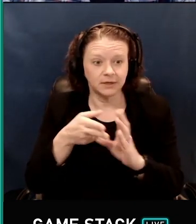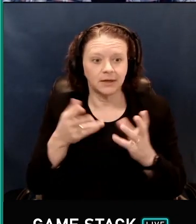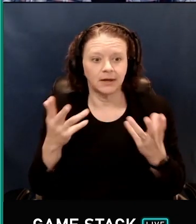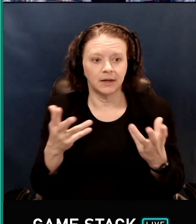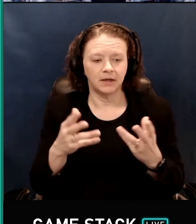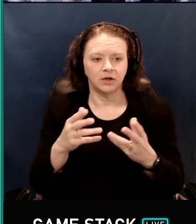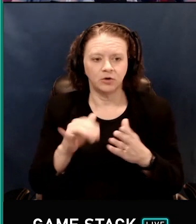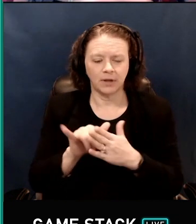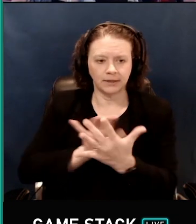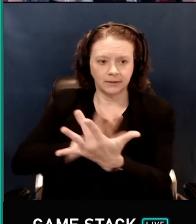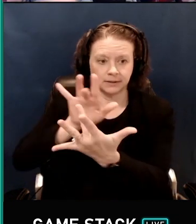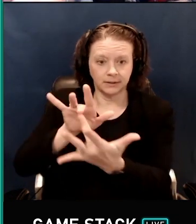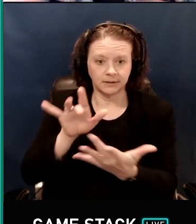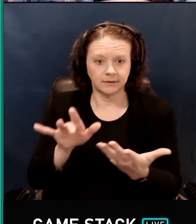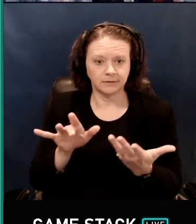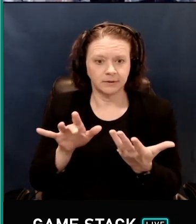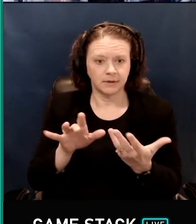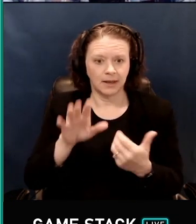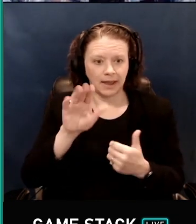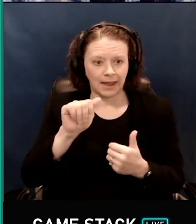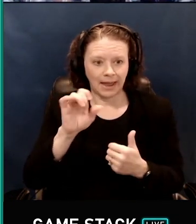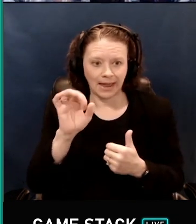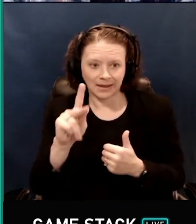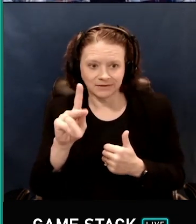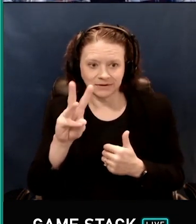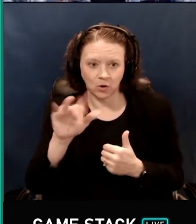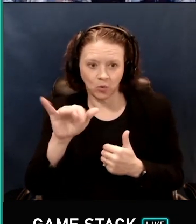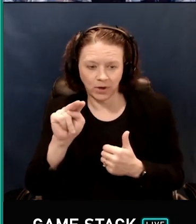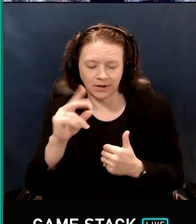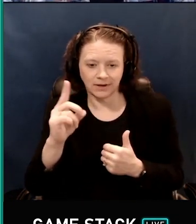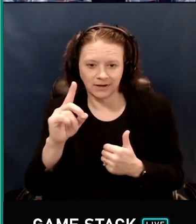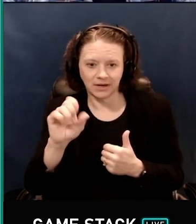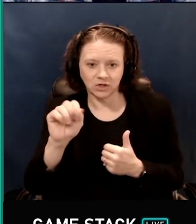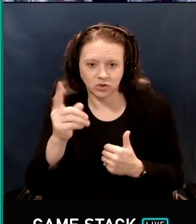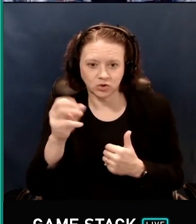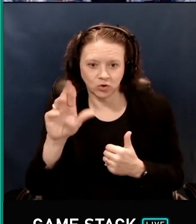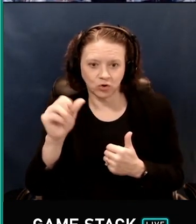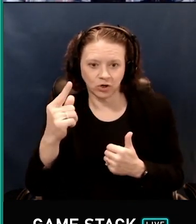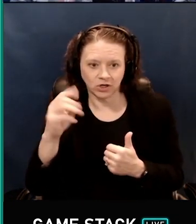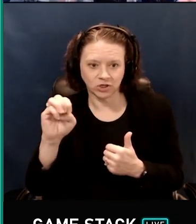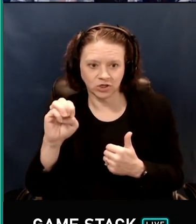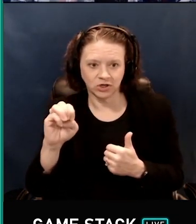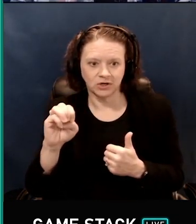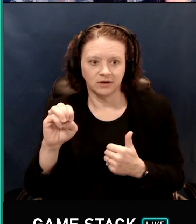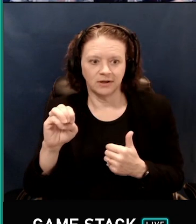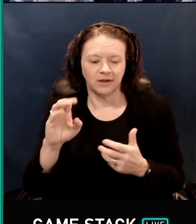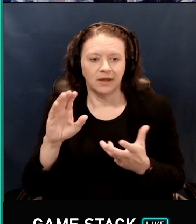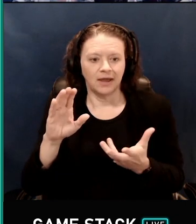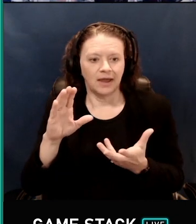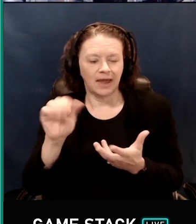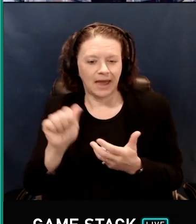Pretty easy to remember. AskWinDStorage, with your name, email and studio name if you're interested in participating.